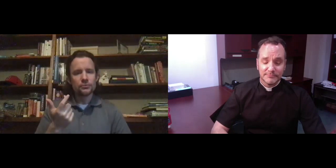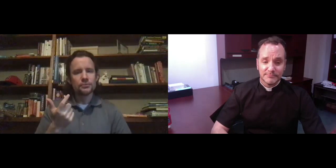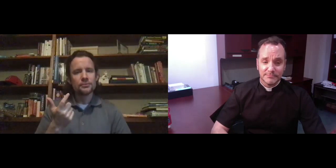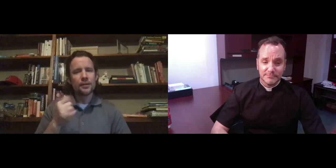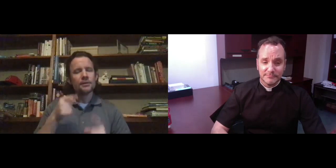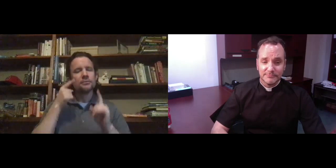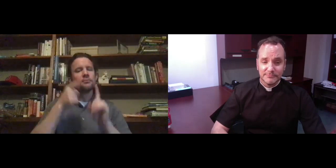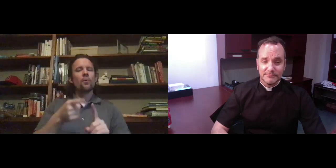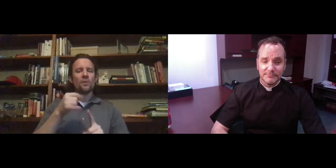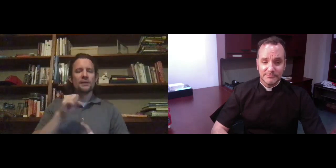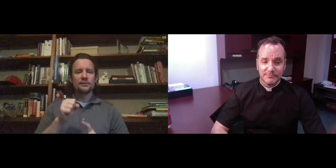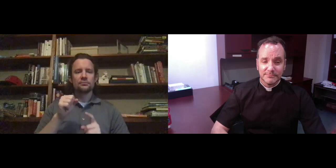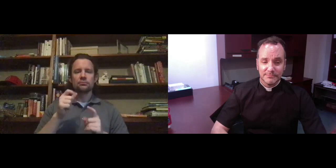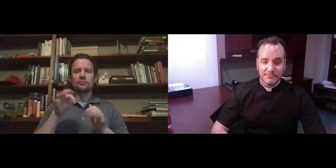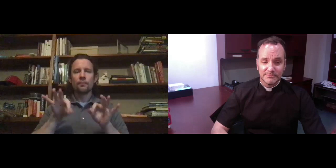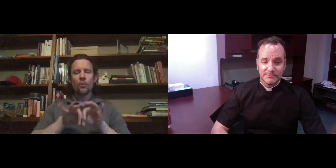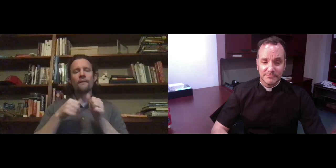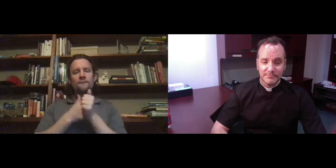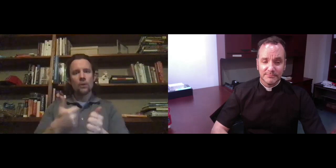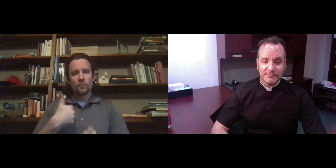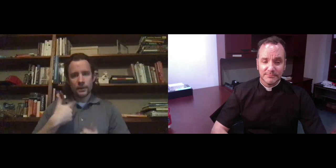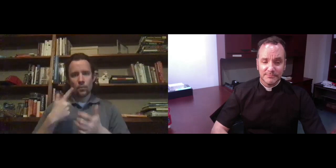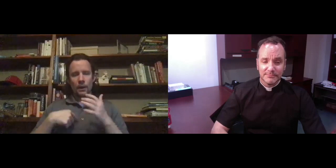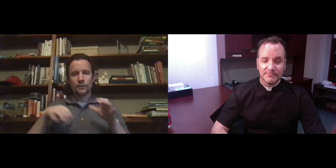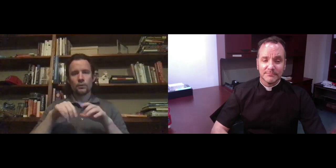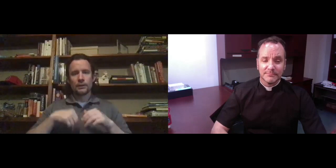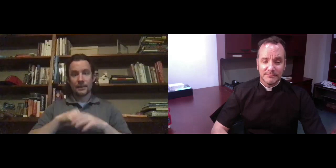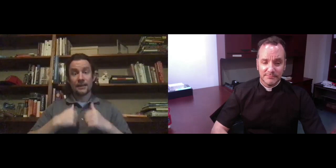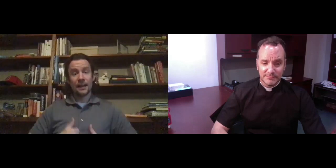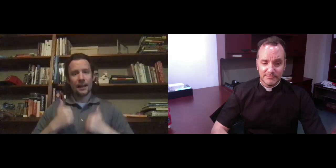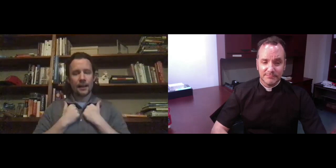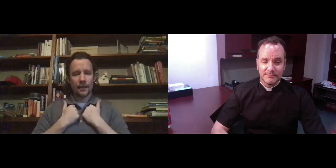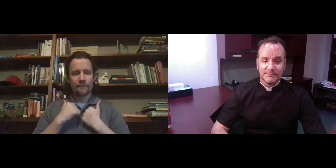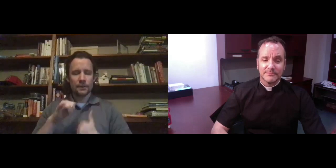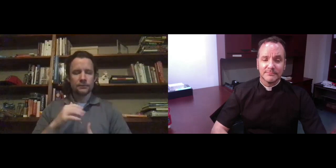with him, and he does give us that choice to remain with him or not.